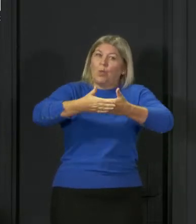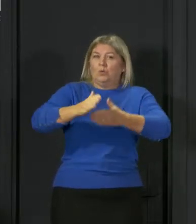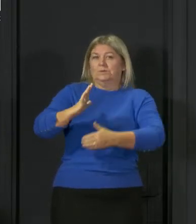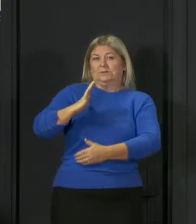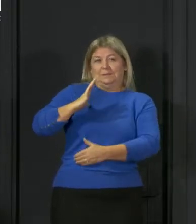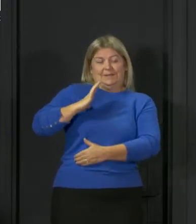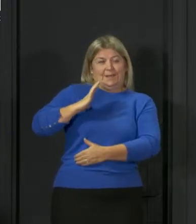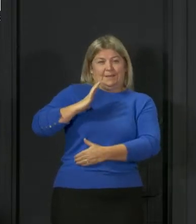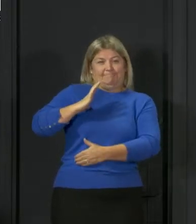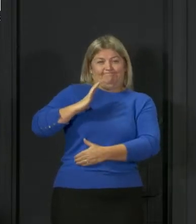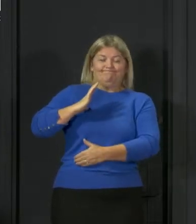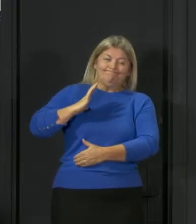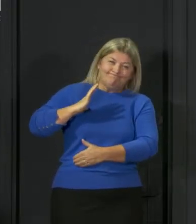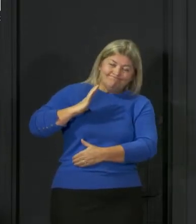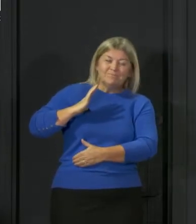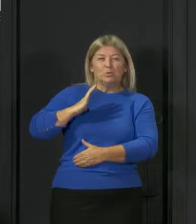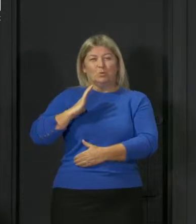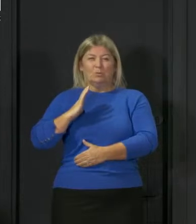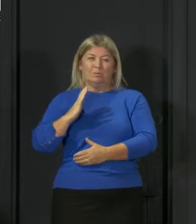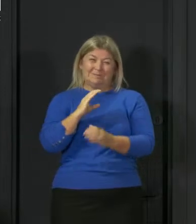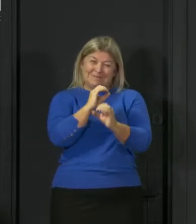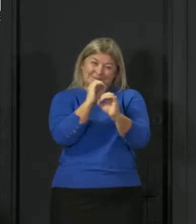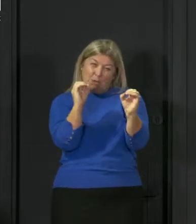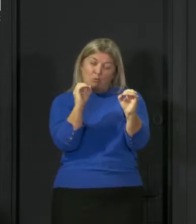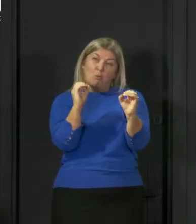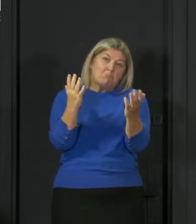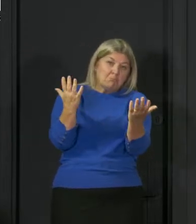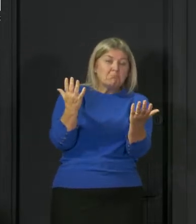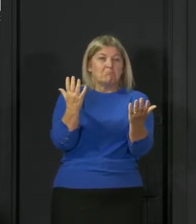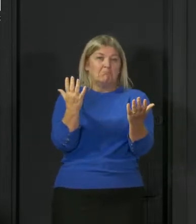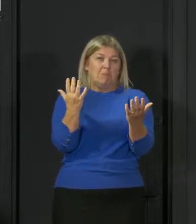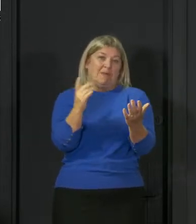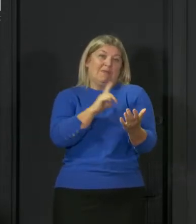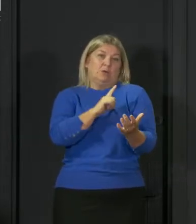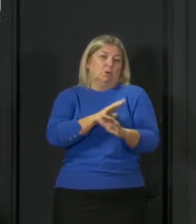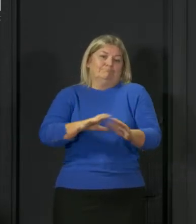so it is not entirely unexpected that no deaths were registered yesterday.